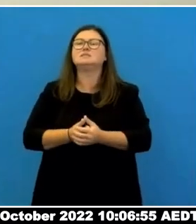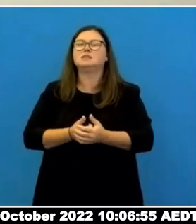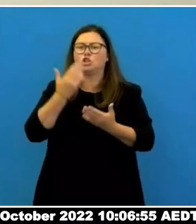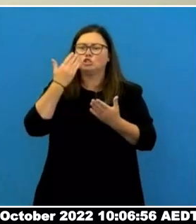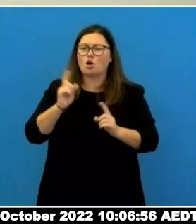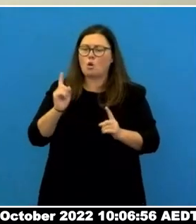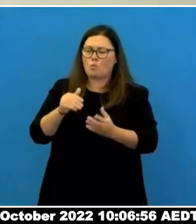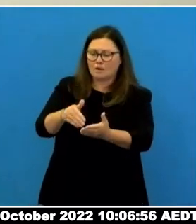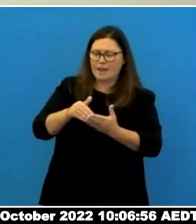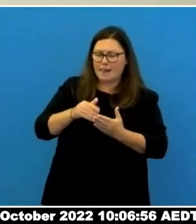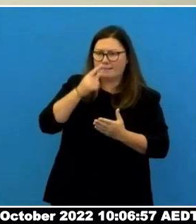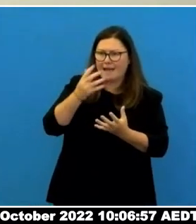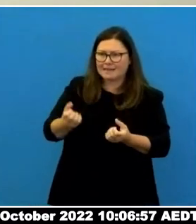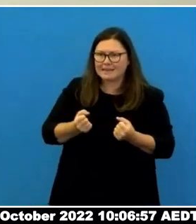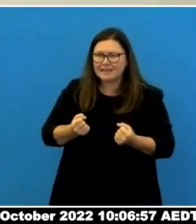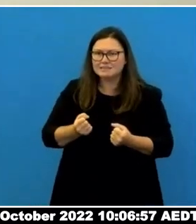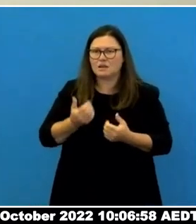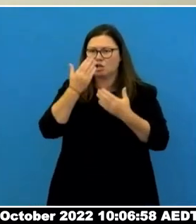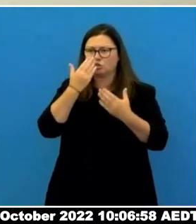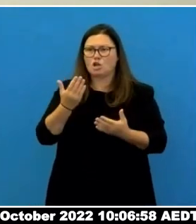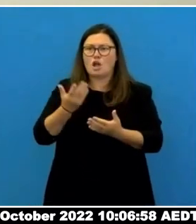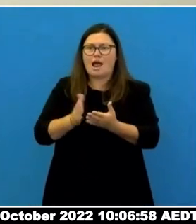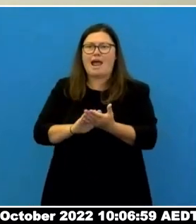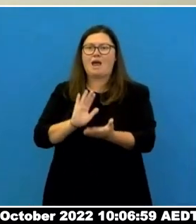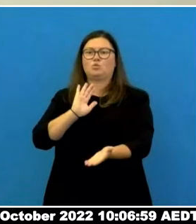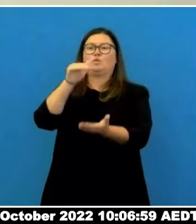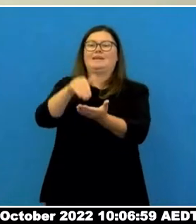by culturally and linguistically diverse people with disability.